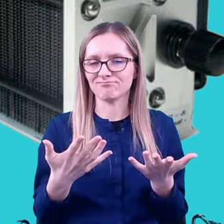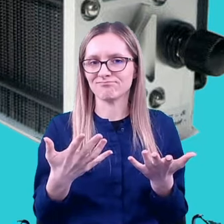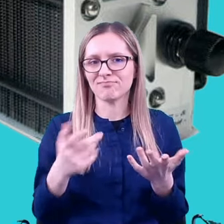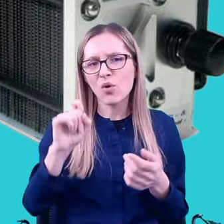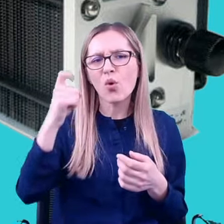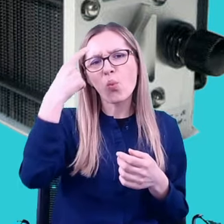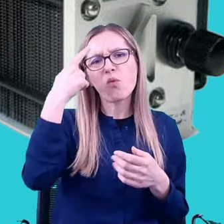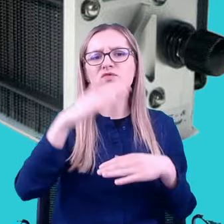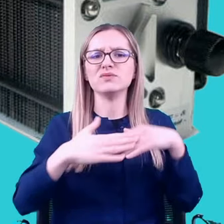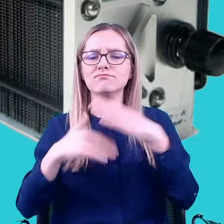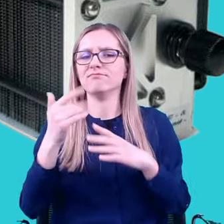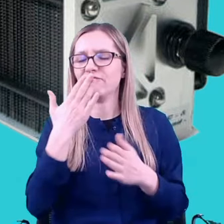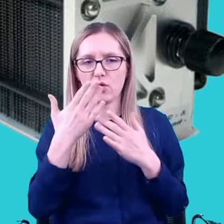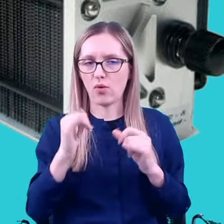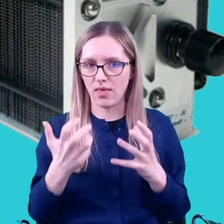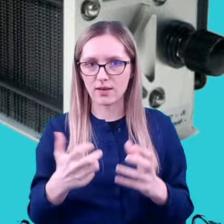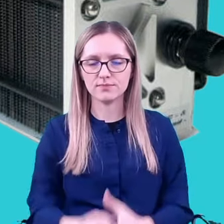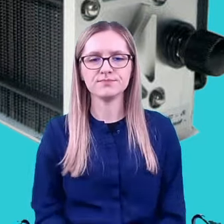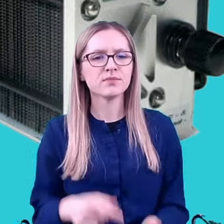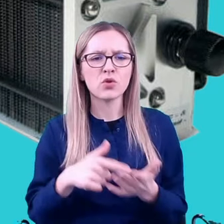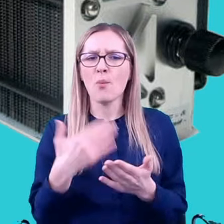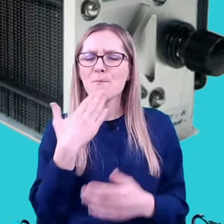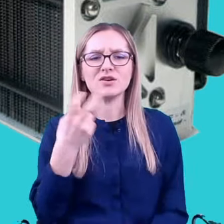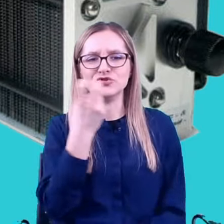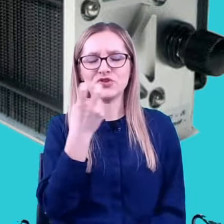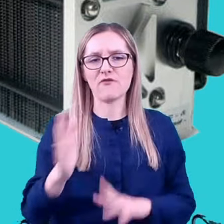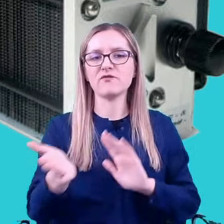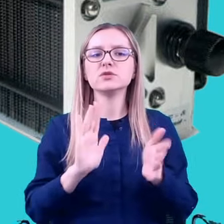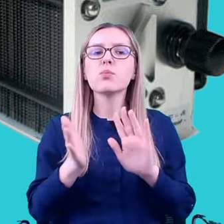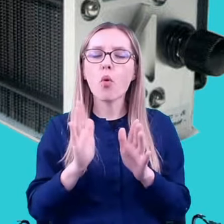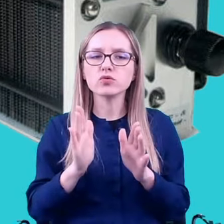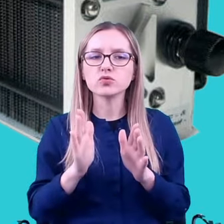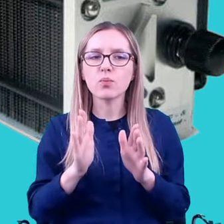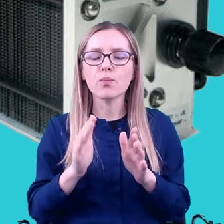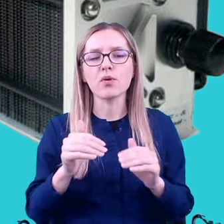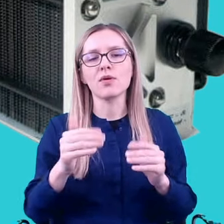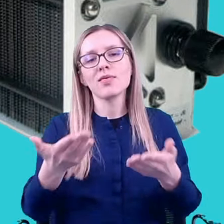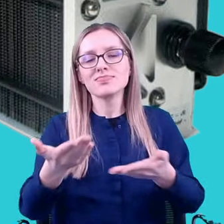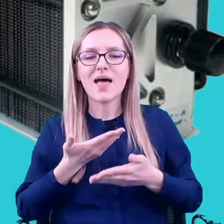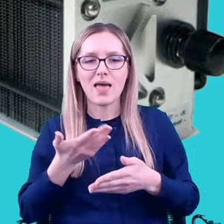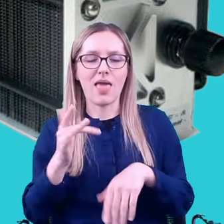that allows us to get electricity in a very interesting way,